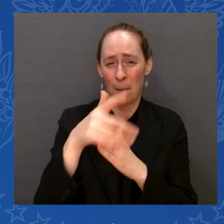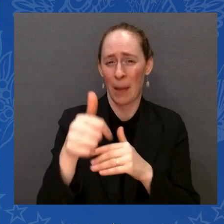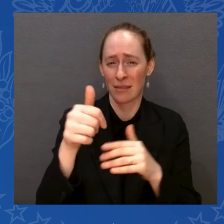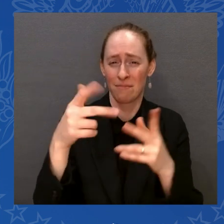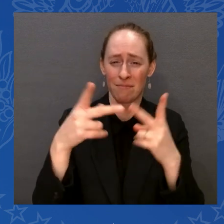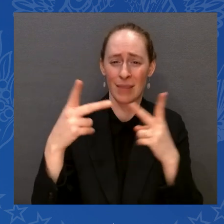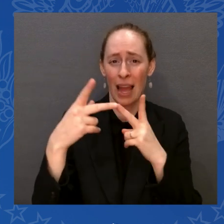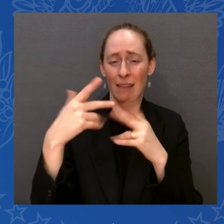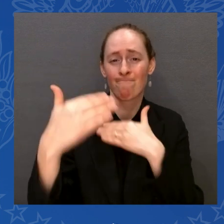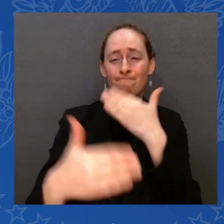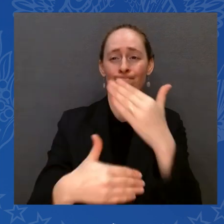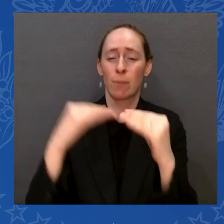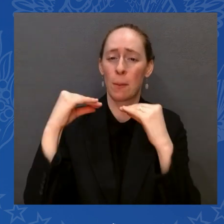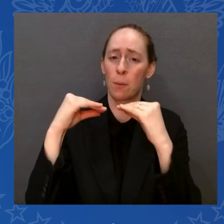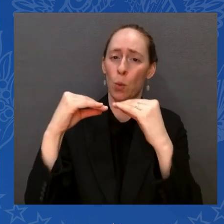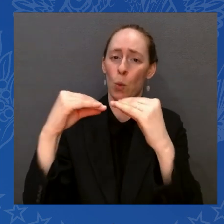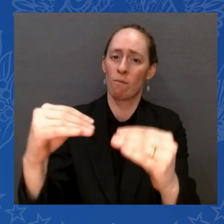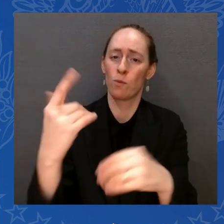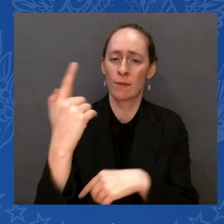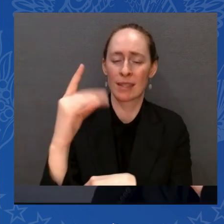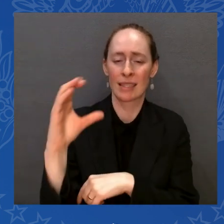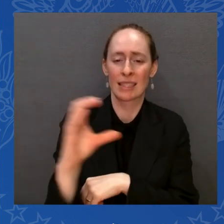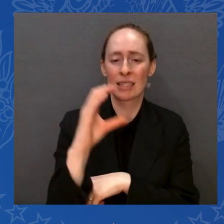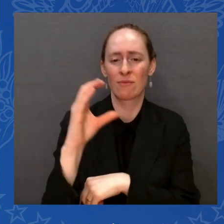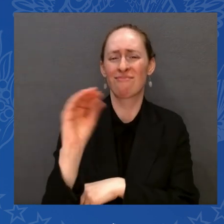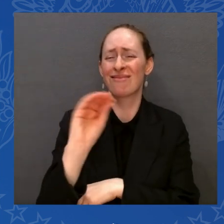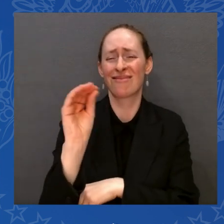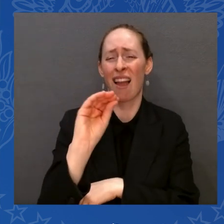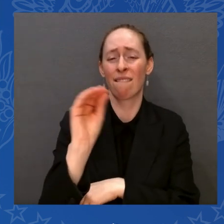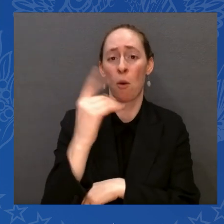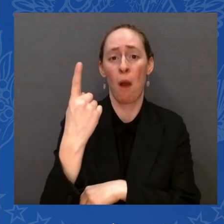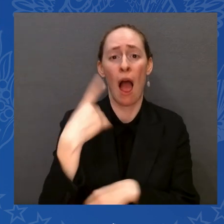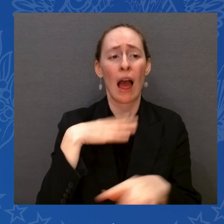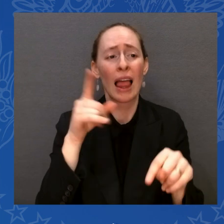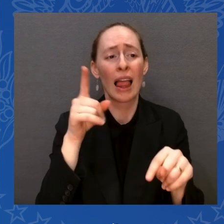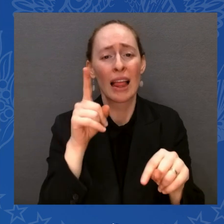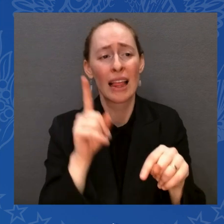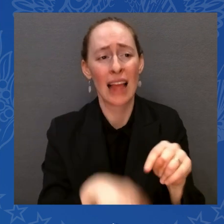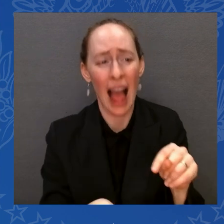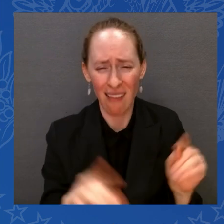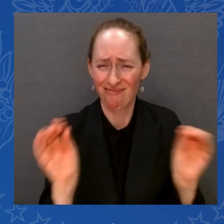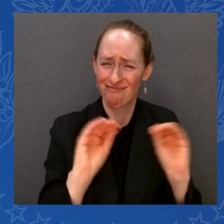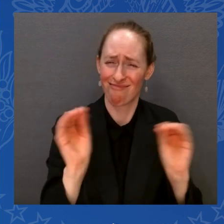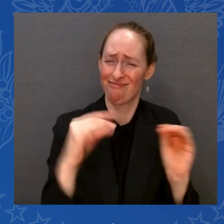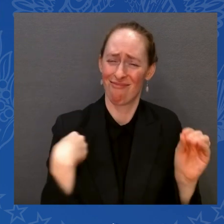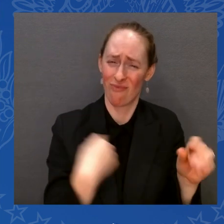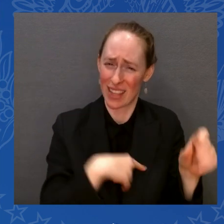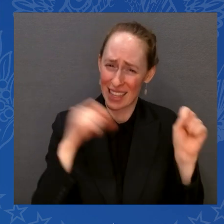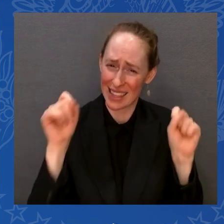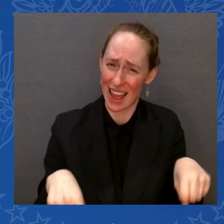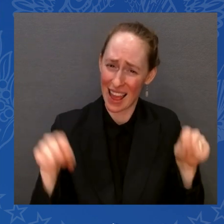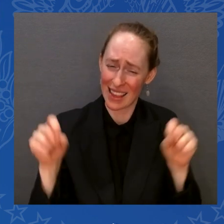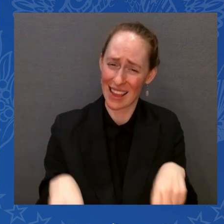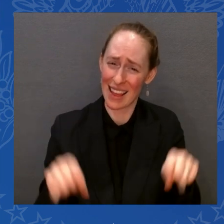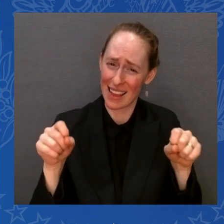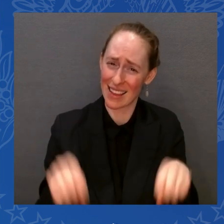nothing beyond our capacity if we work together. And it's my hope we're going to find enough Republicans who want to do that.